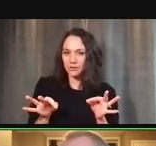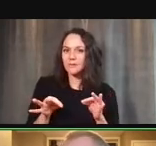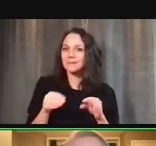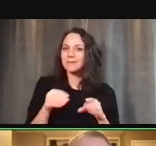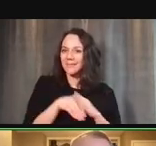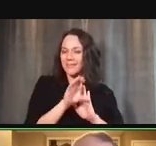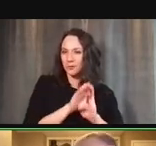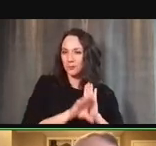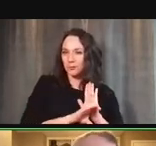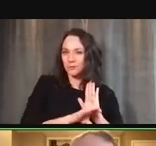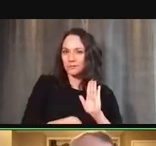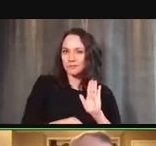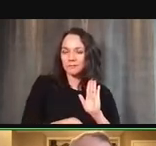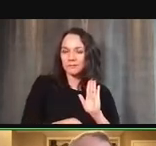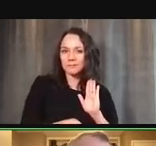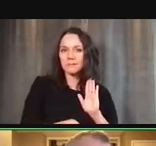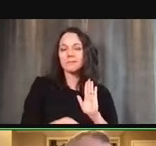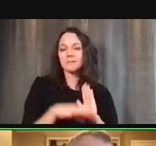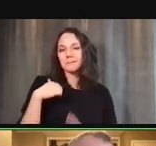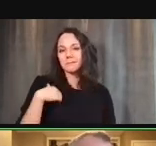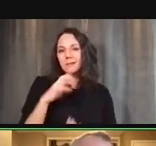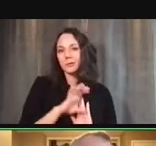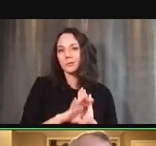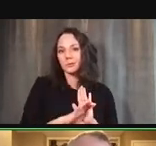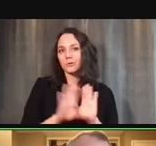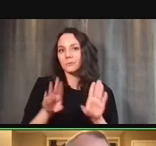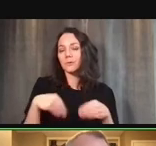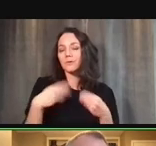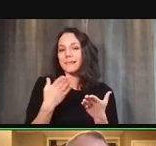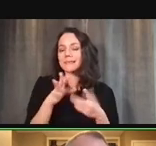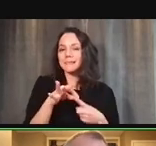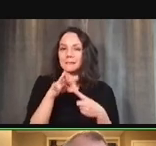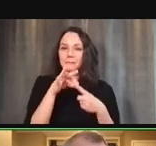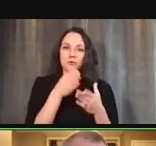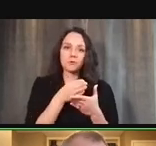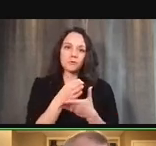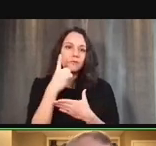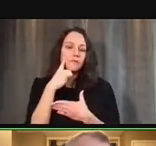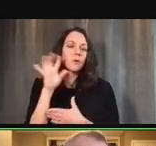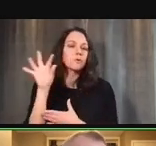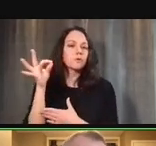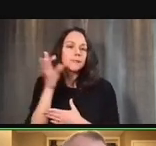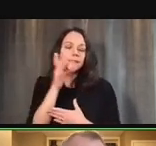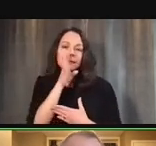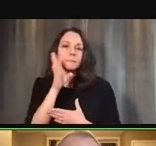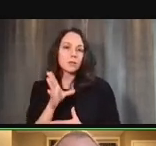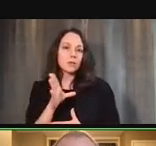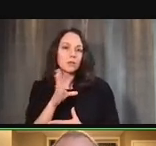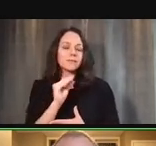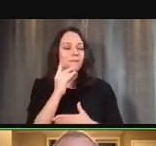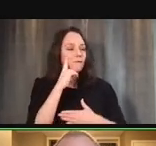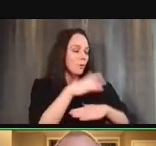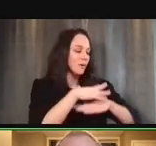The Canadian Constitution provides special rights for French speakers and also for Indigenous people.